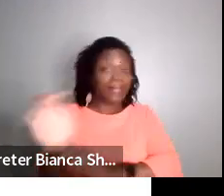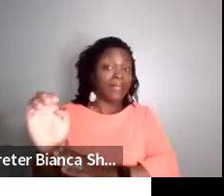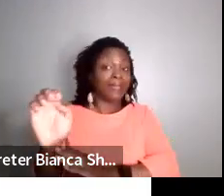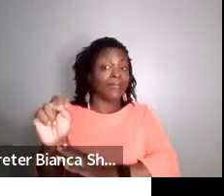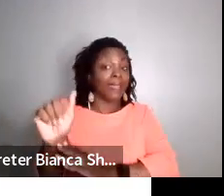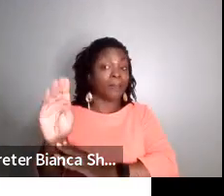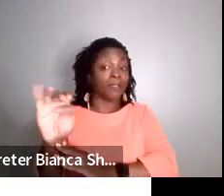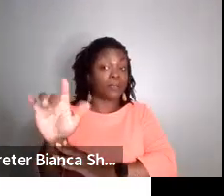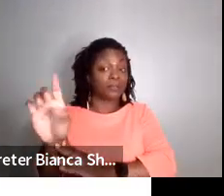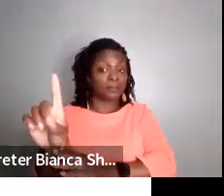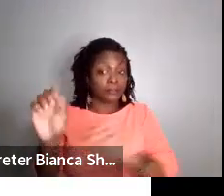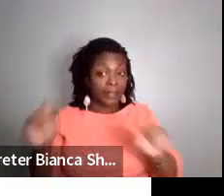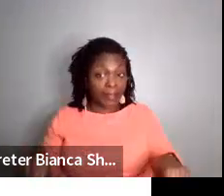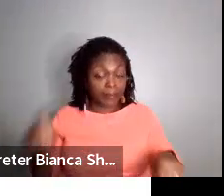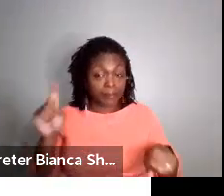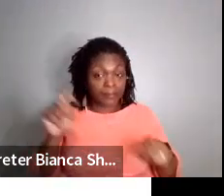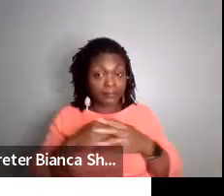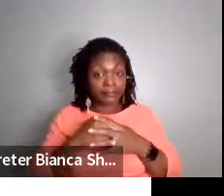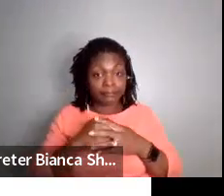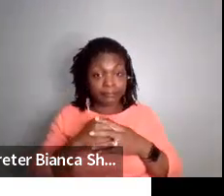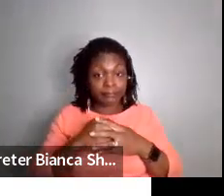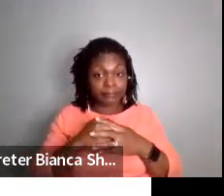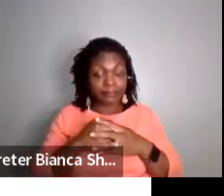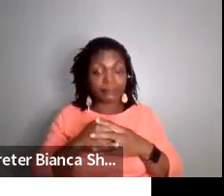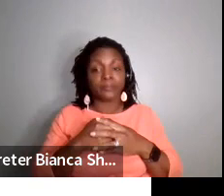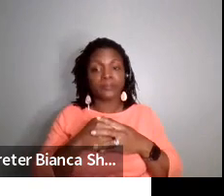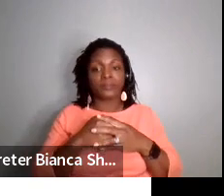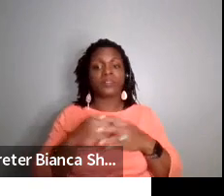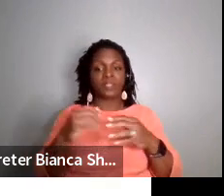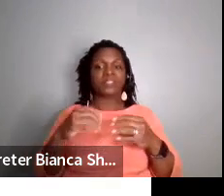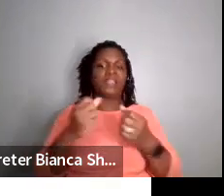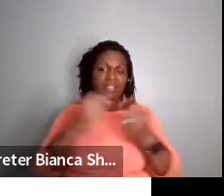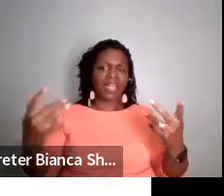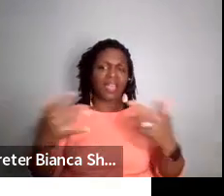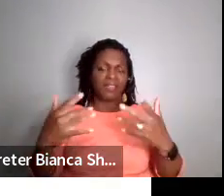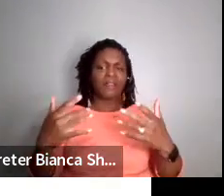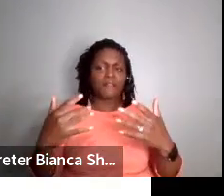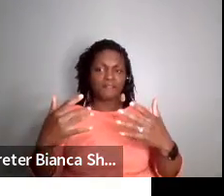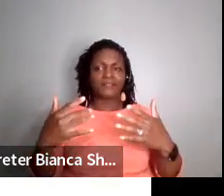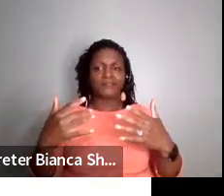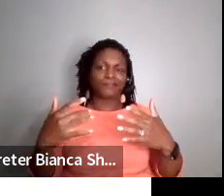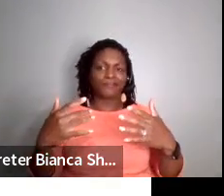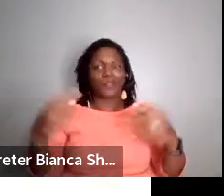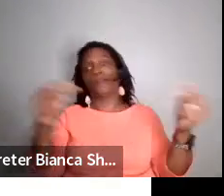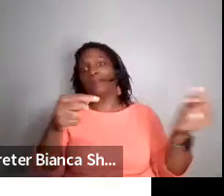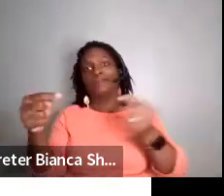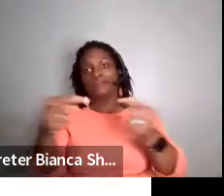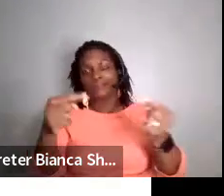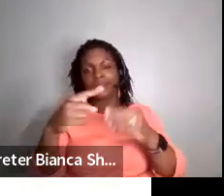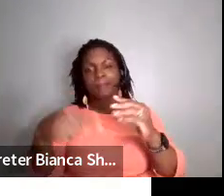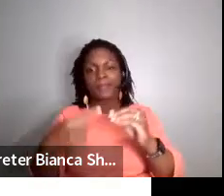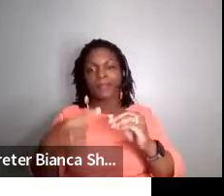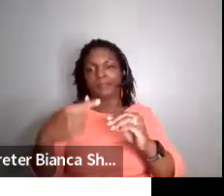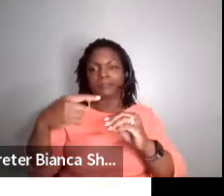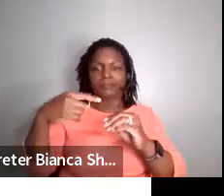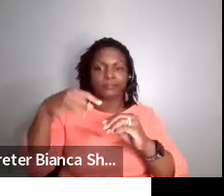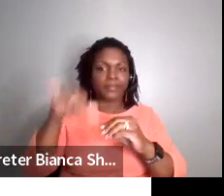Instead of saying this disabled person, and there are a lot of universities and arguments on the right usage of words.